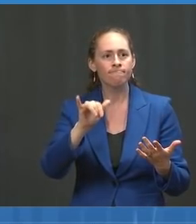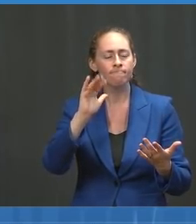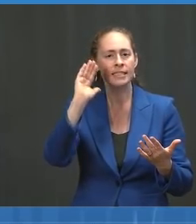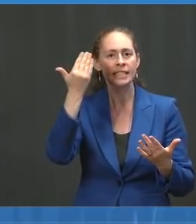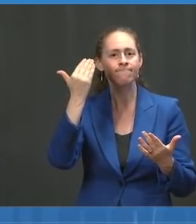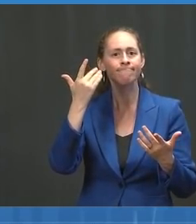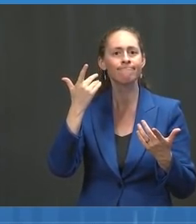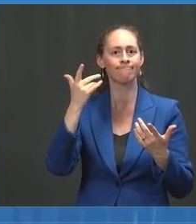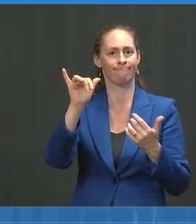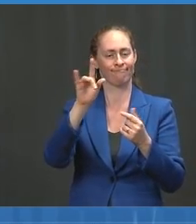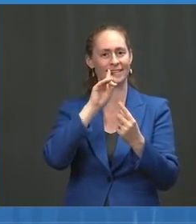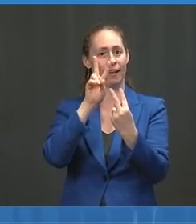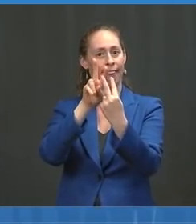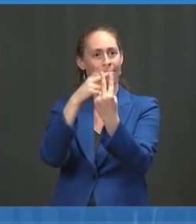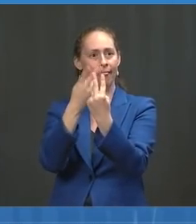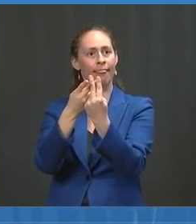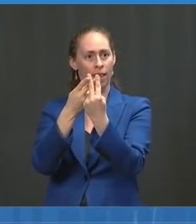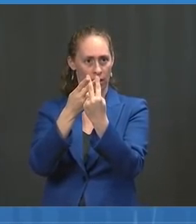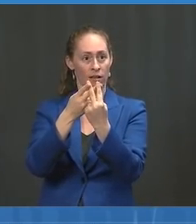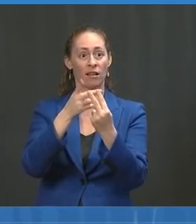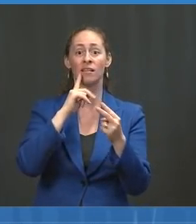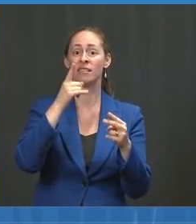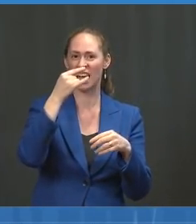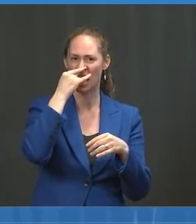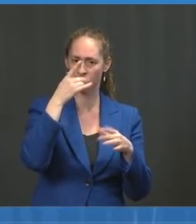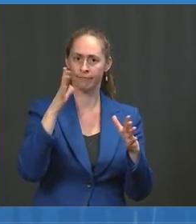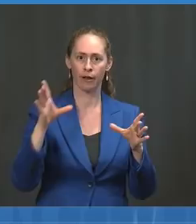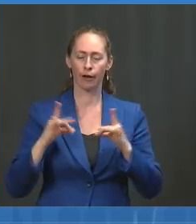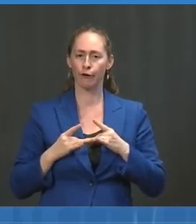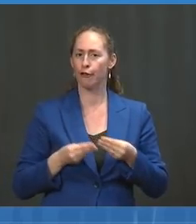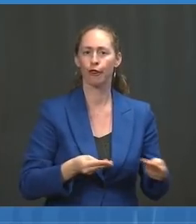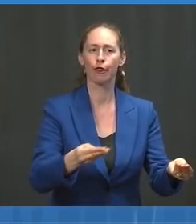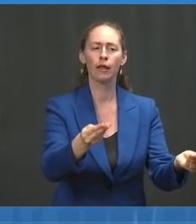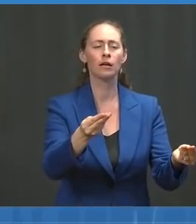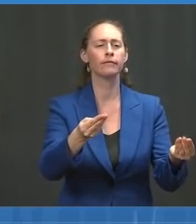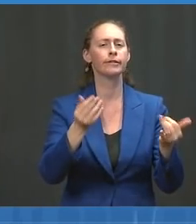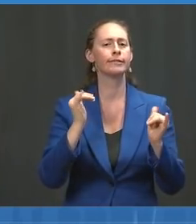But as more and more schools are requiring vaccinations